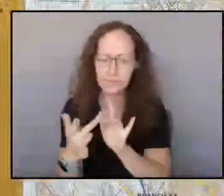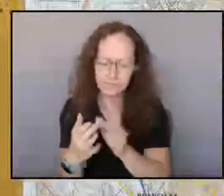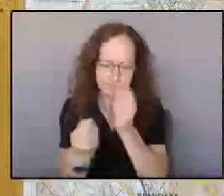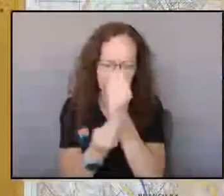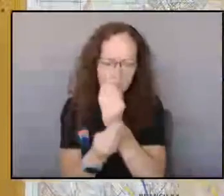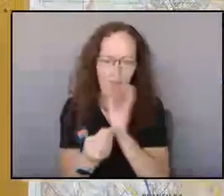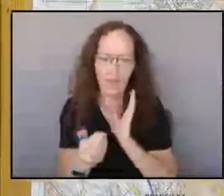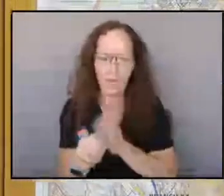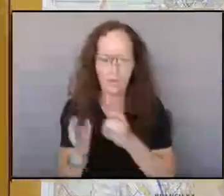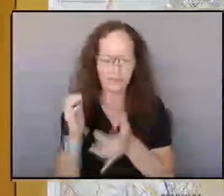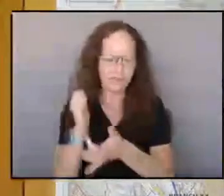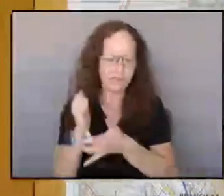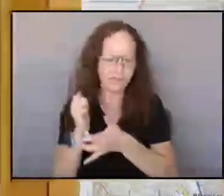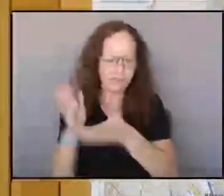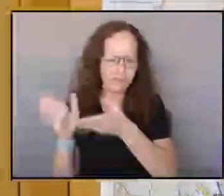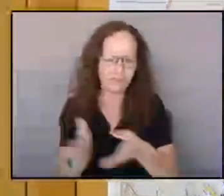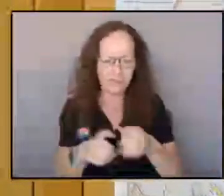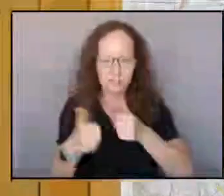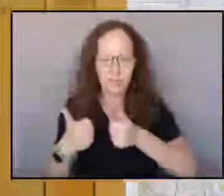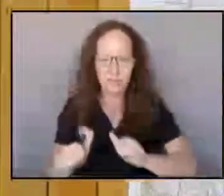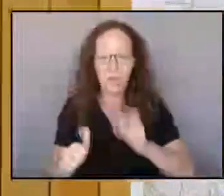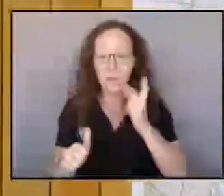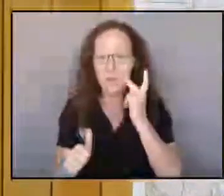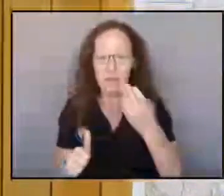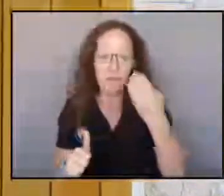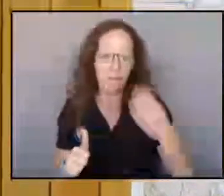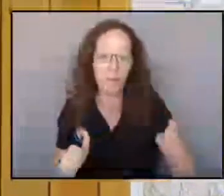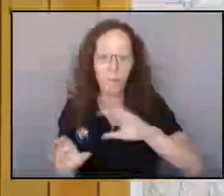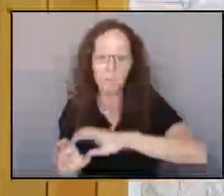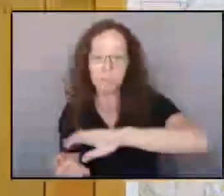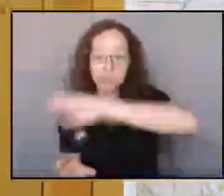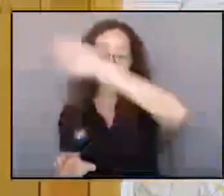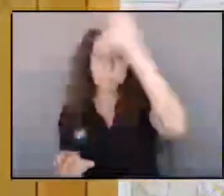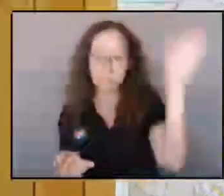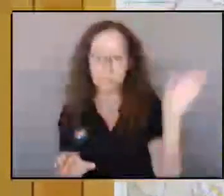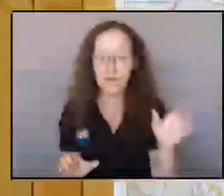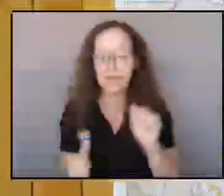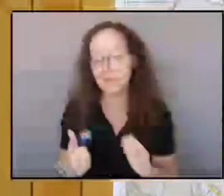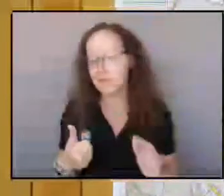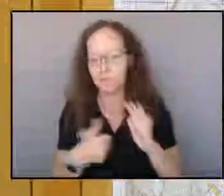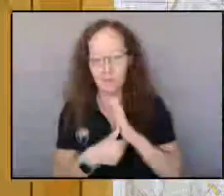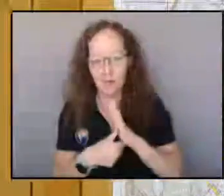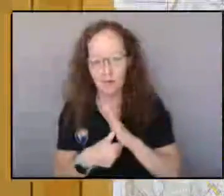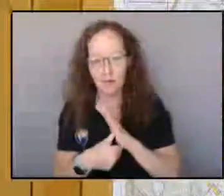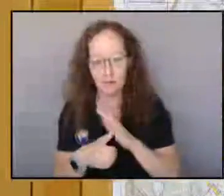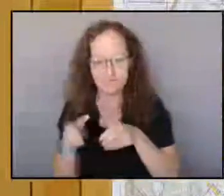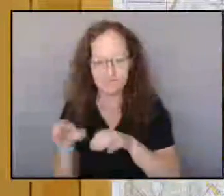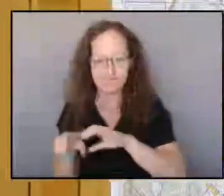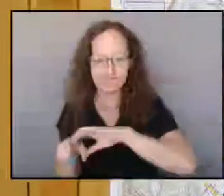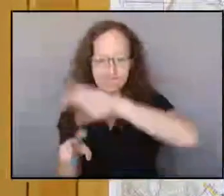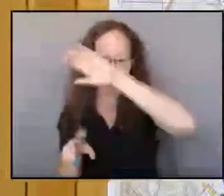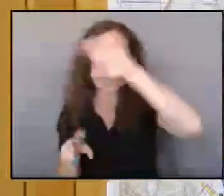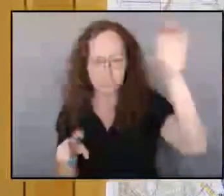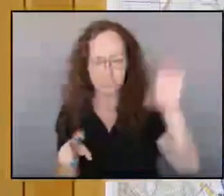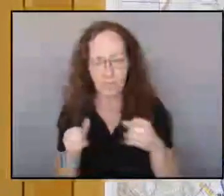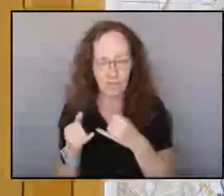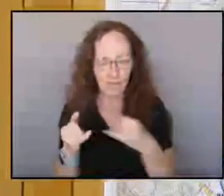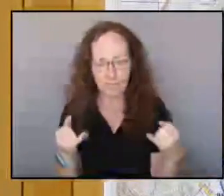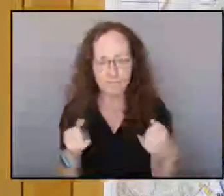HERE, THIS IS OUR PRIMARY LINE. THE PRIMARY LINE ISN'T CLOSEST TO THE FIRE. IT IS NOT A BULLS EYE WHERE THE PRIMARY LINE IS CLOSEST.